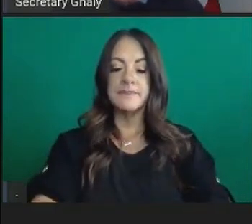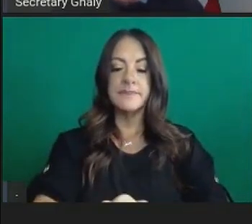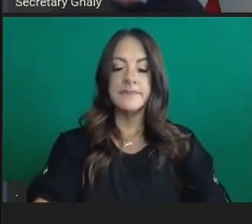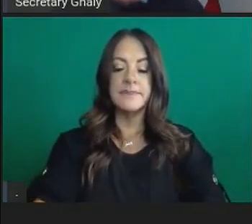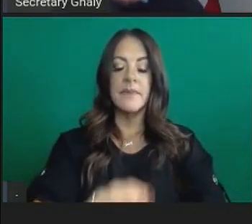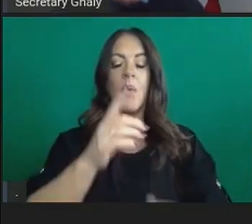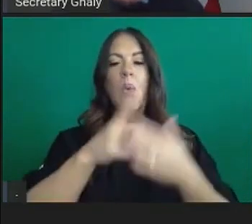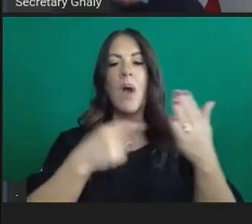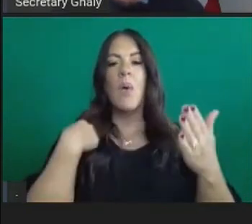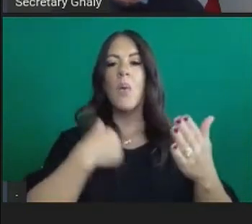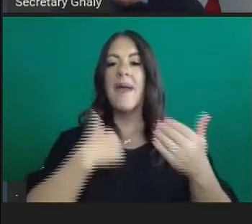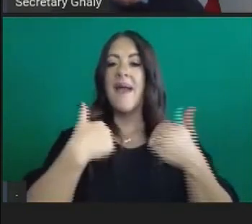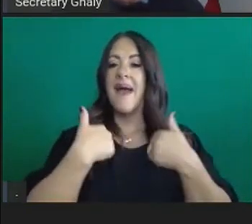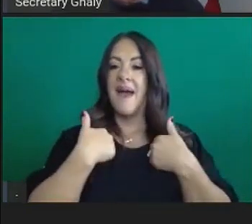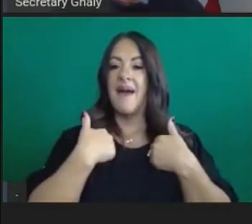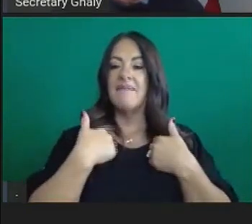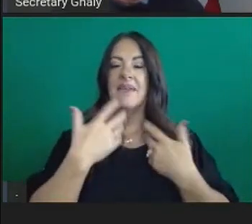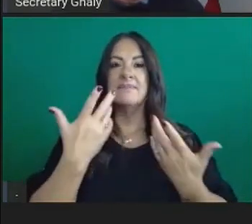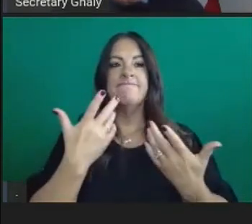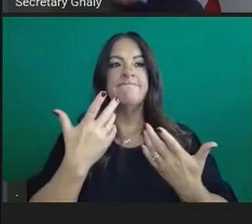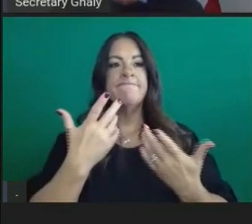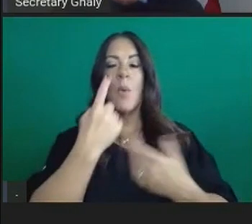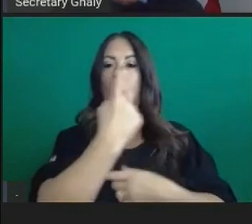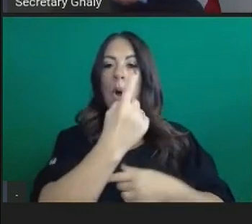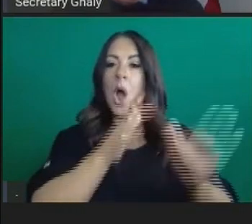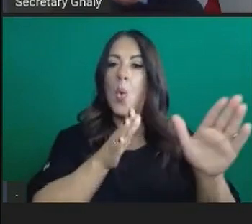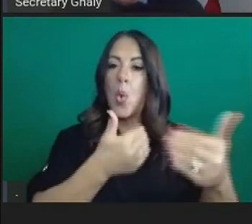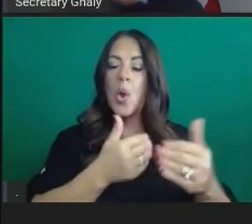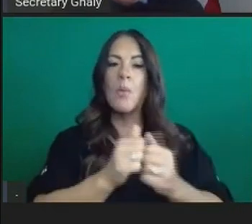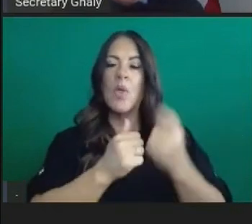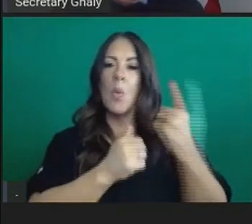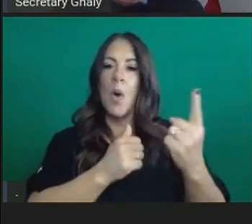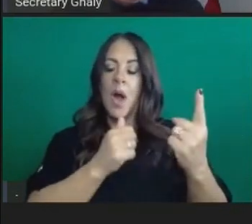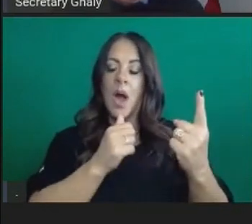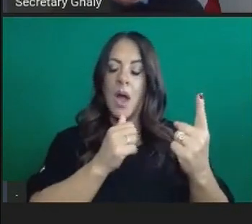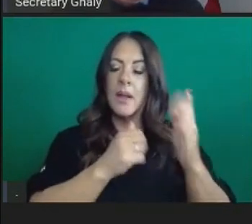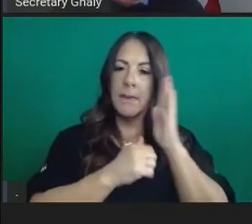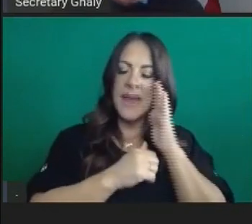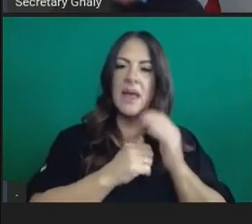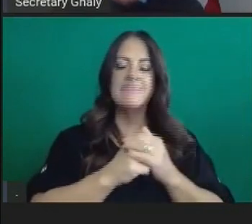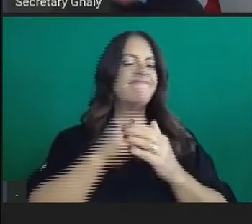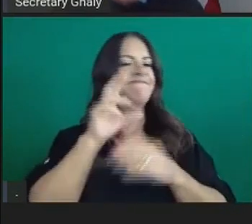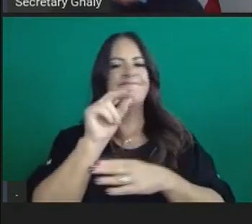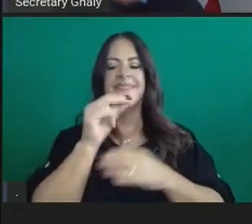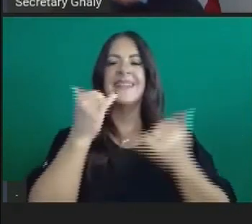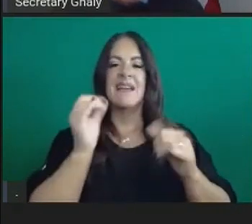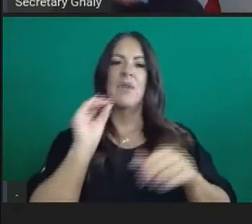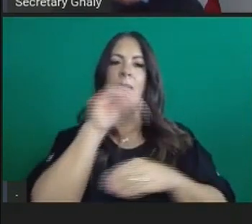SECTION. YOU WILL SEE THE SPACE IS USUALLY WHAT WE WOULD EXPECT